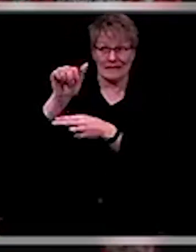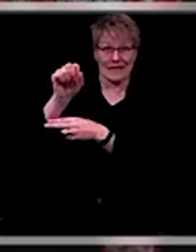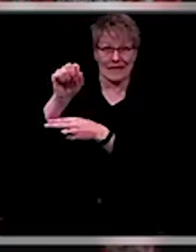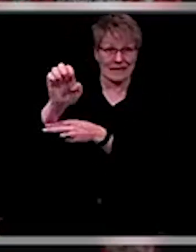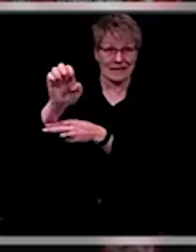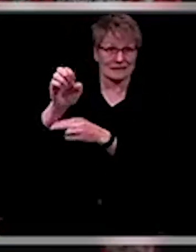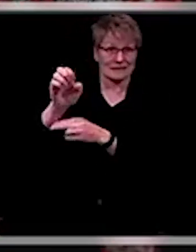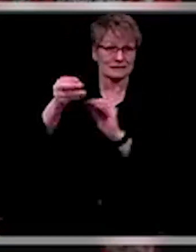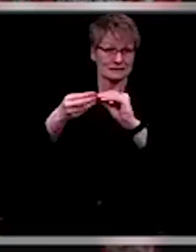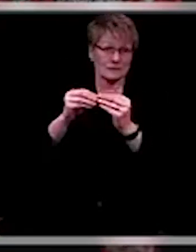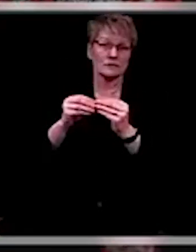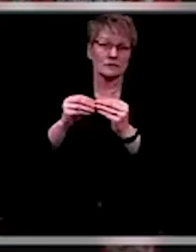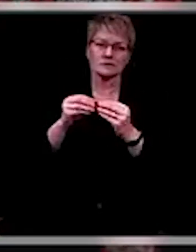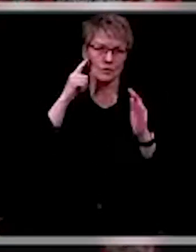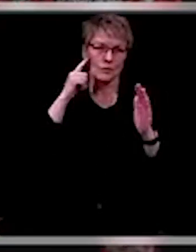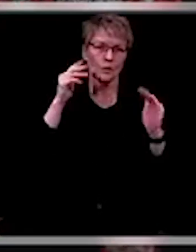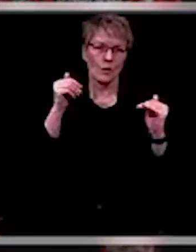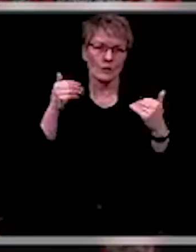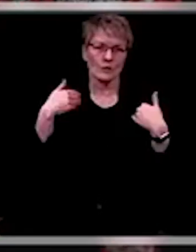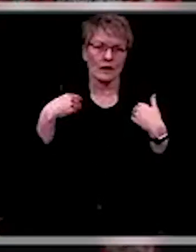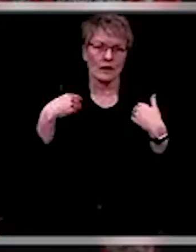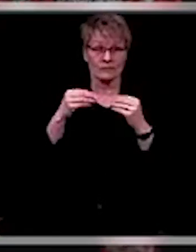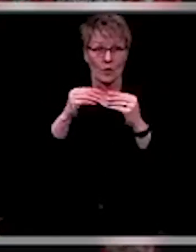Is the testing site in Southern California the state was opening,